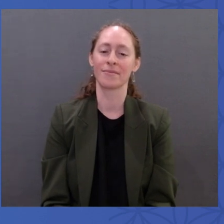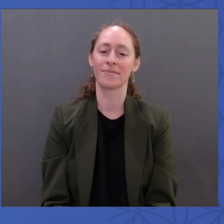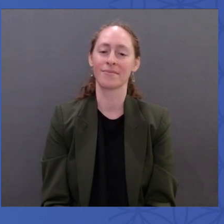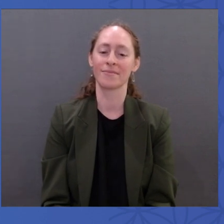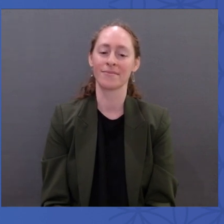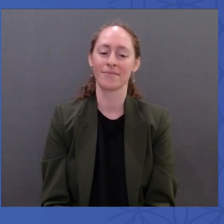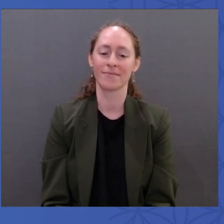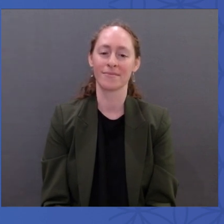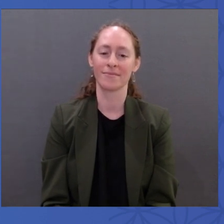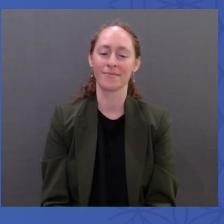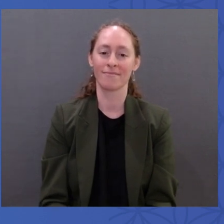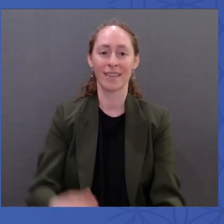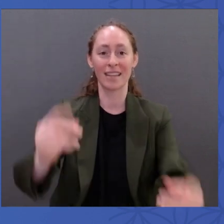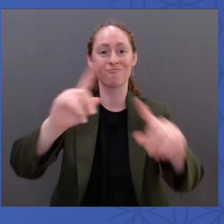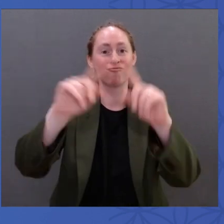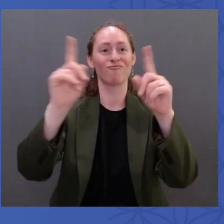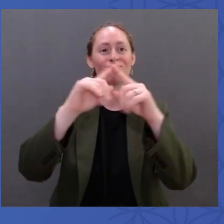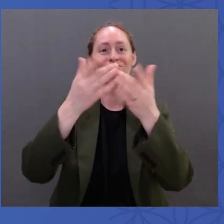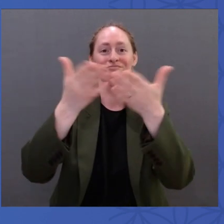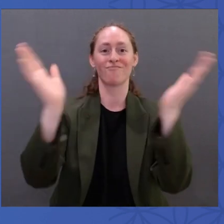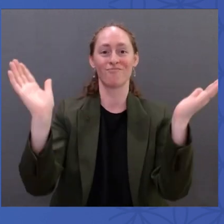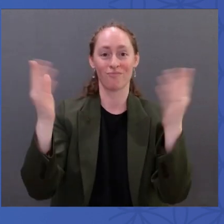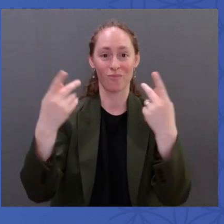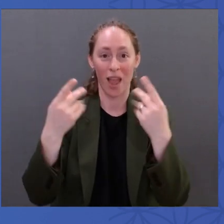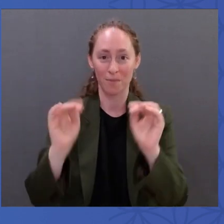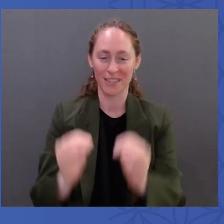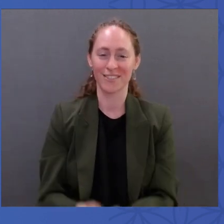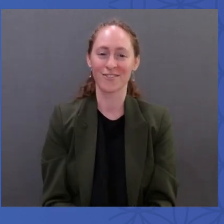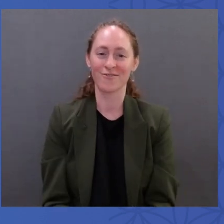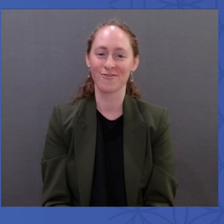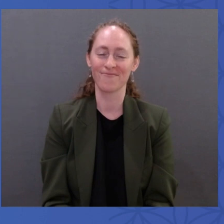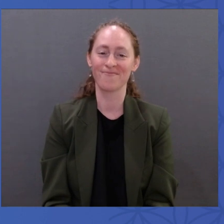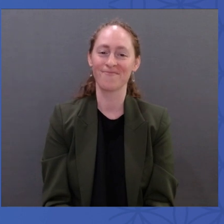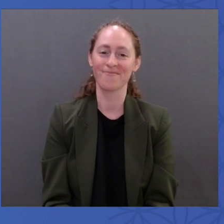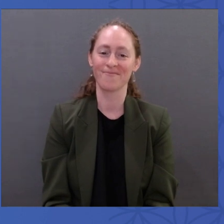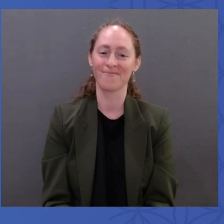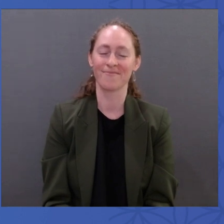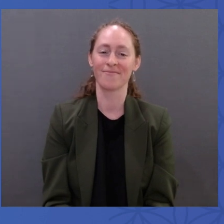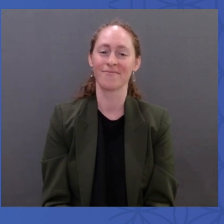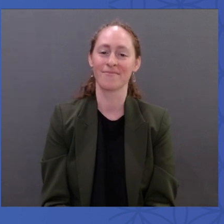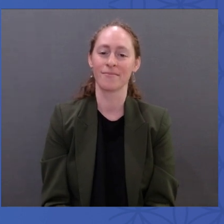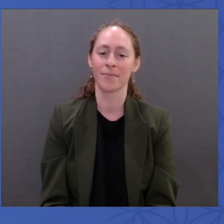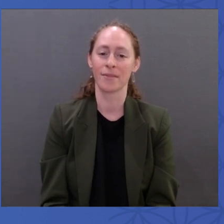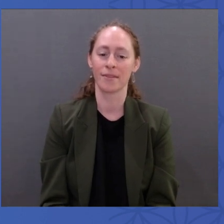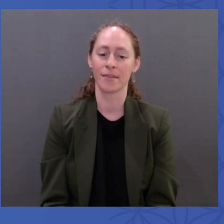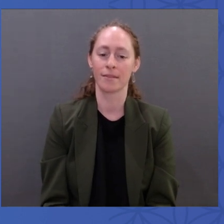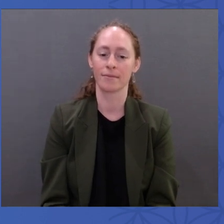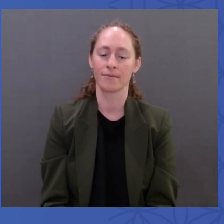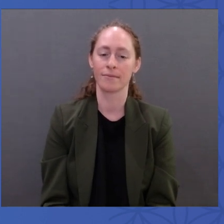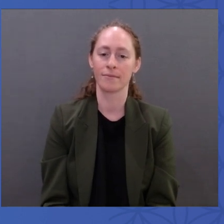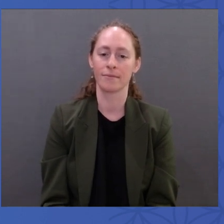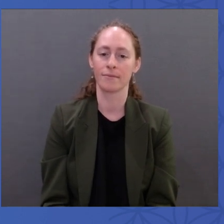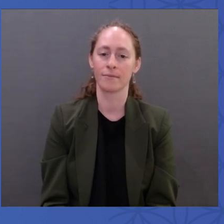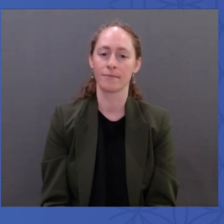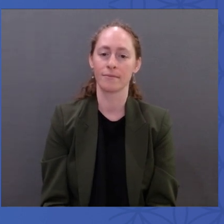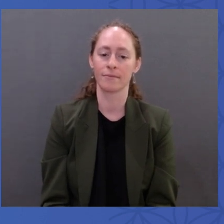I also like to congratulate the President of the UK and I thank you, President Biden,